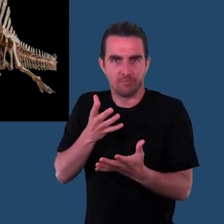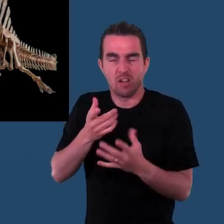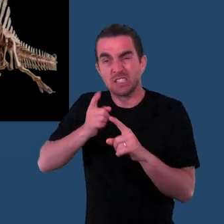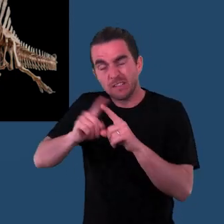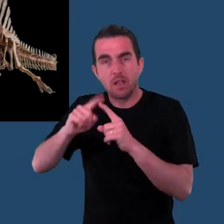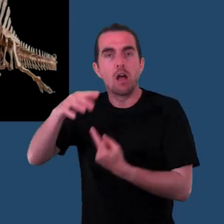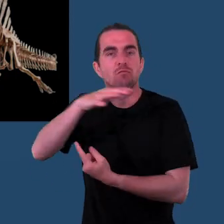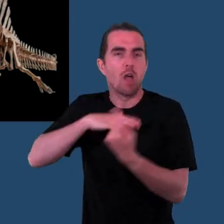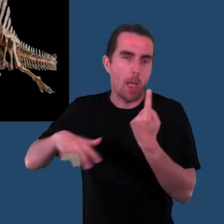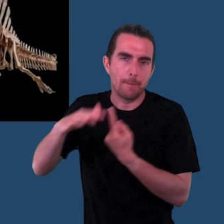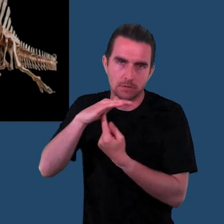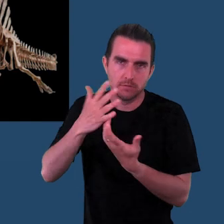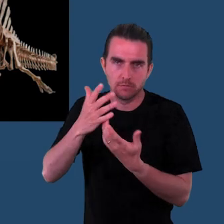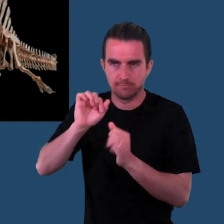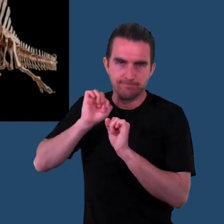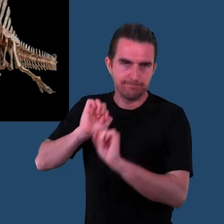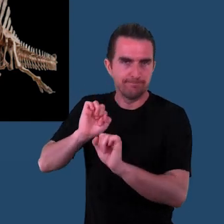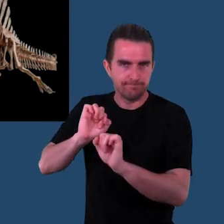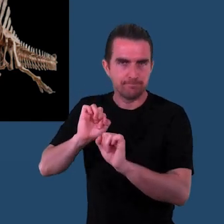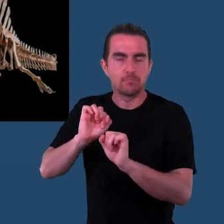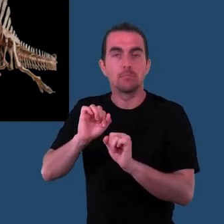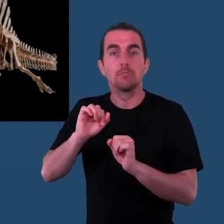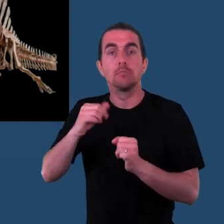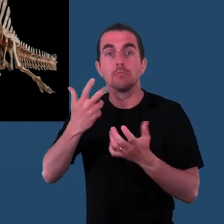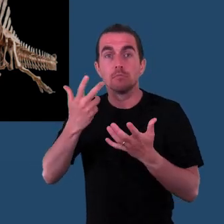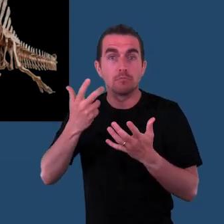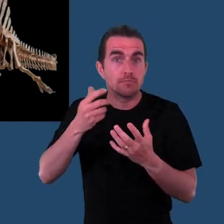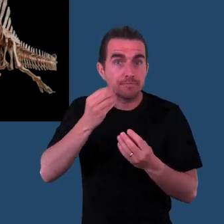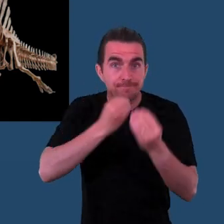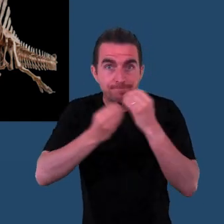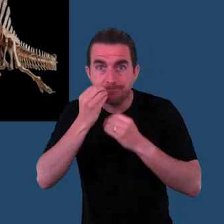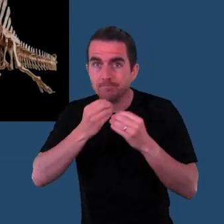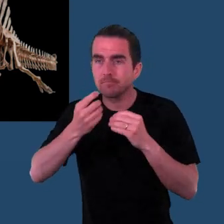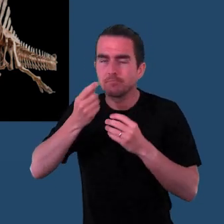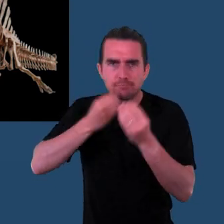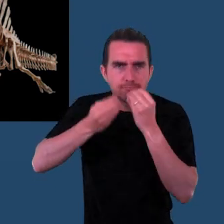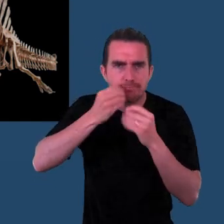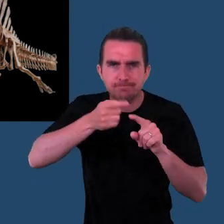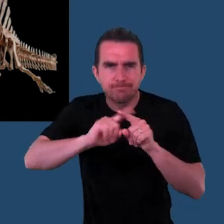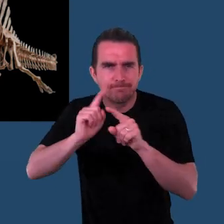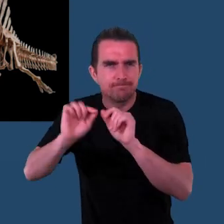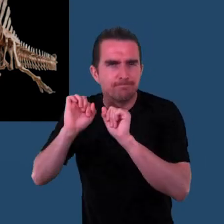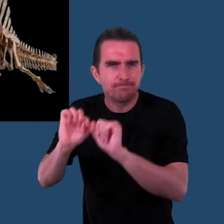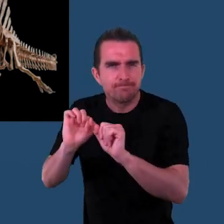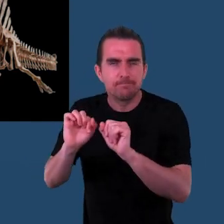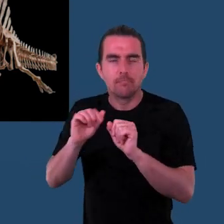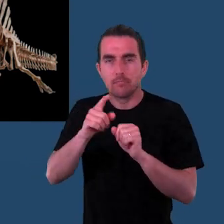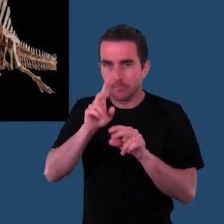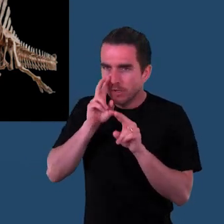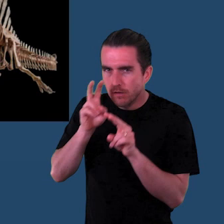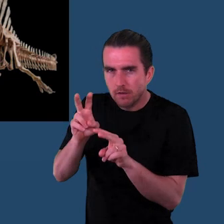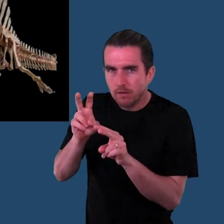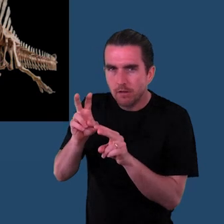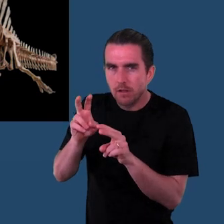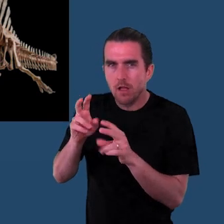or different environments, and predating or eating different things. So, you can see here,